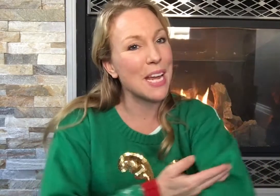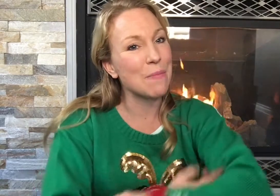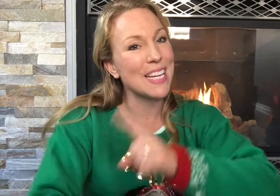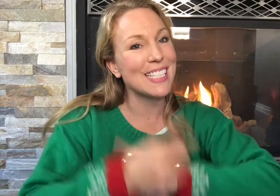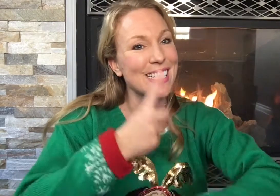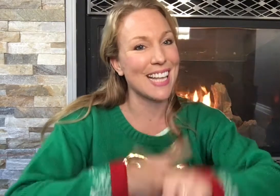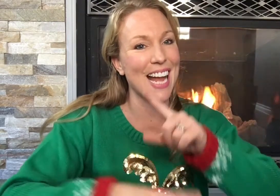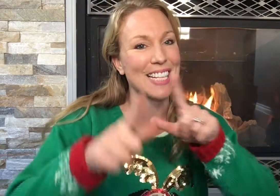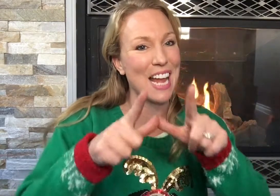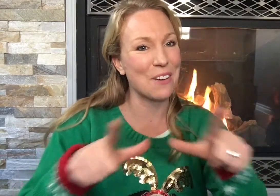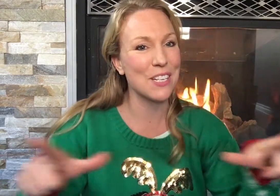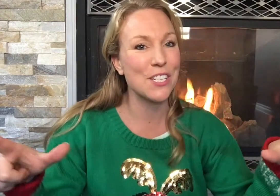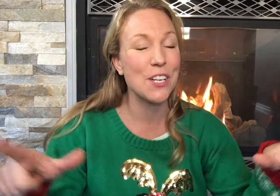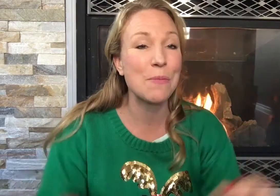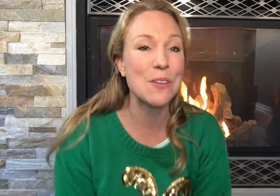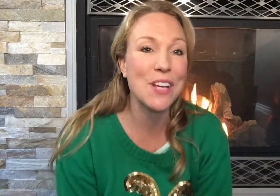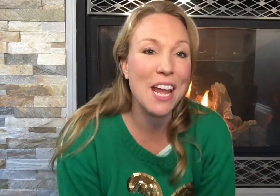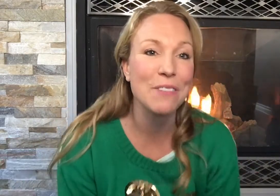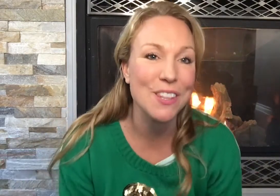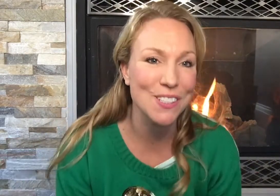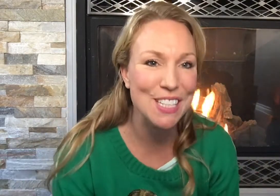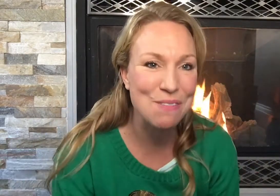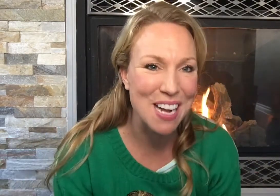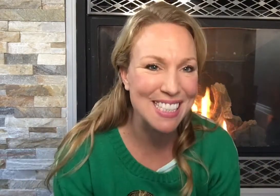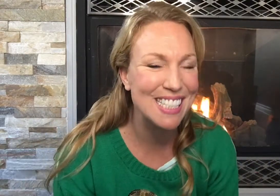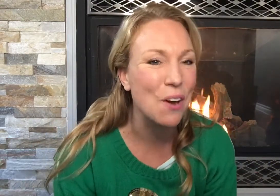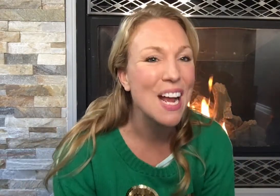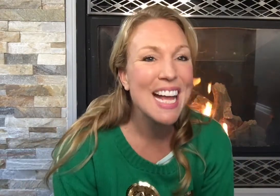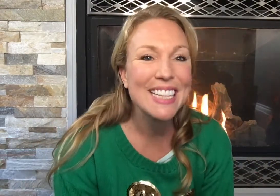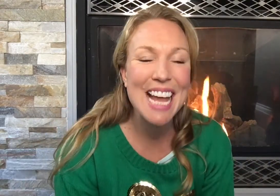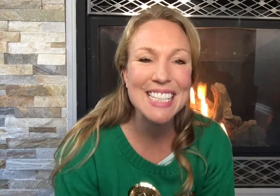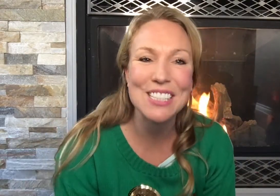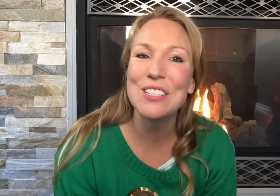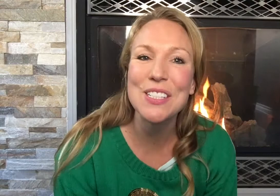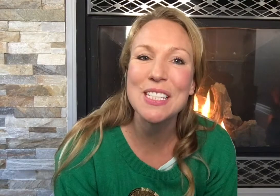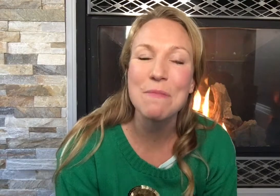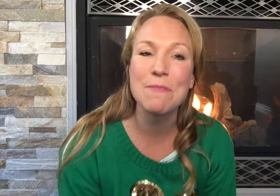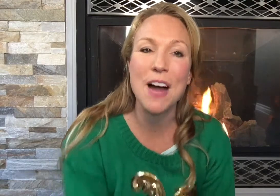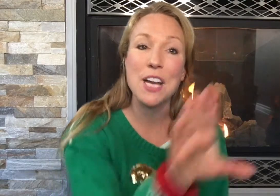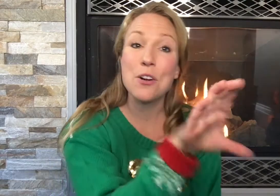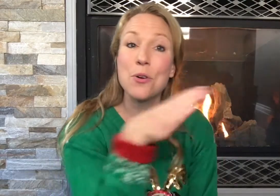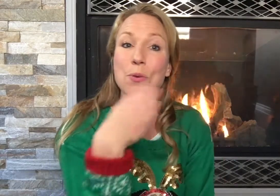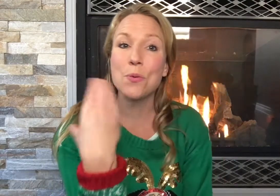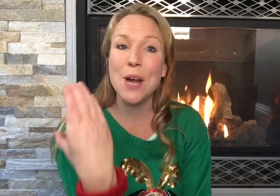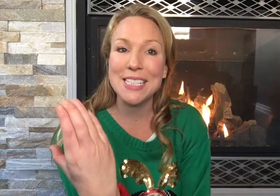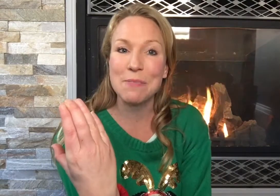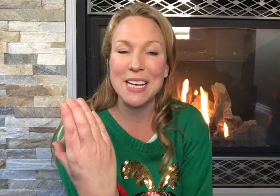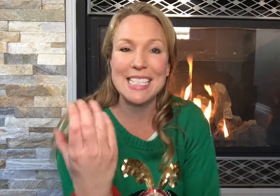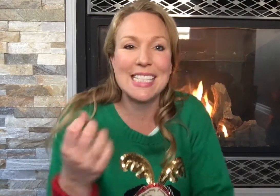SIGN LANGUAGE to communicate with their little ones. So. let's learn some fun CHRISTMAS and